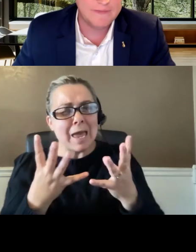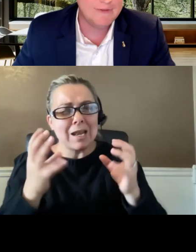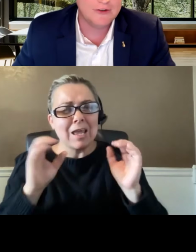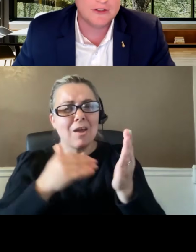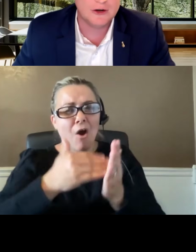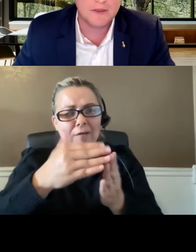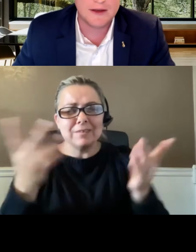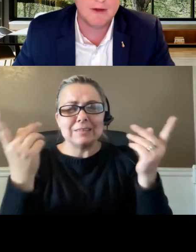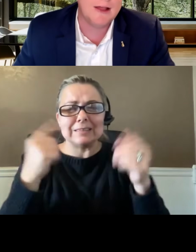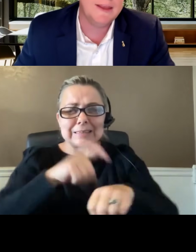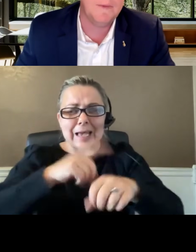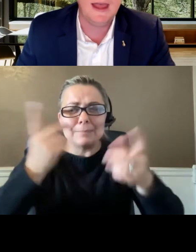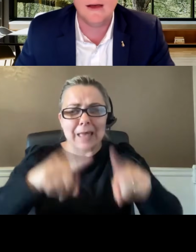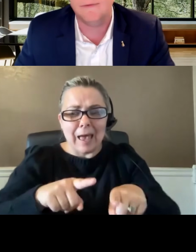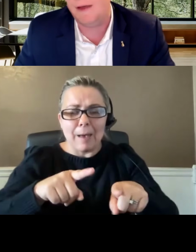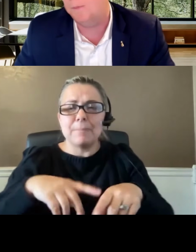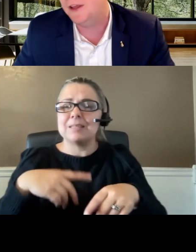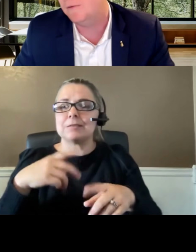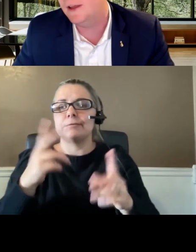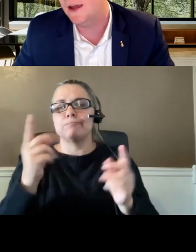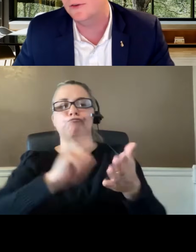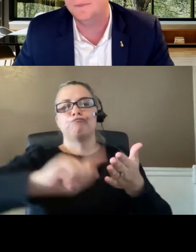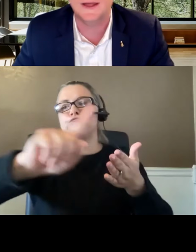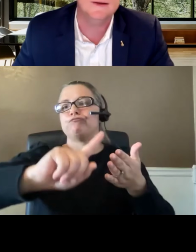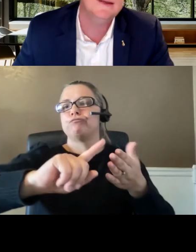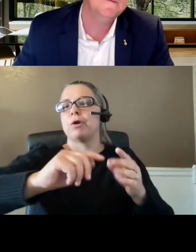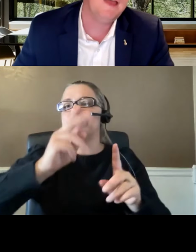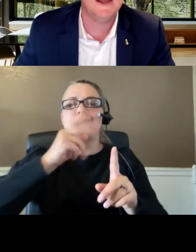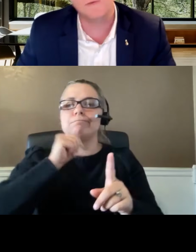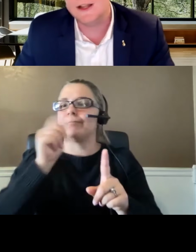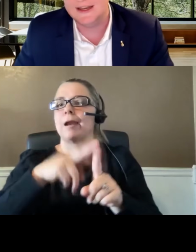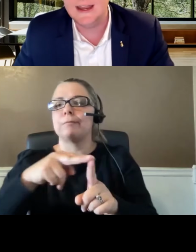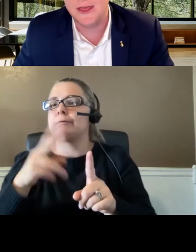They've just determined that well, yeah, we have help center videos, but nah you don't really need them.